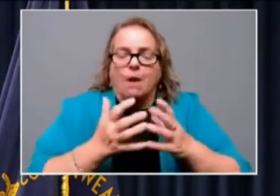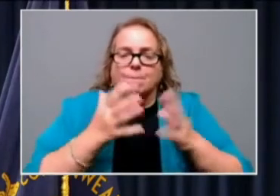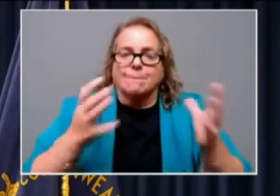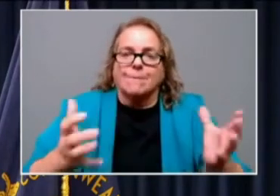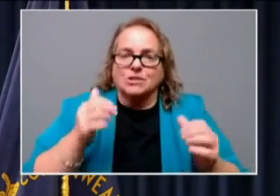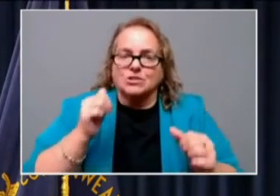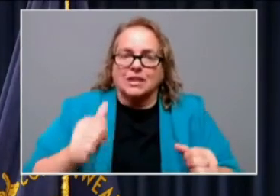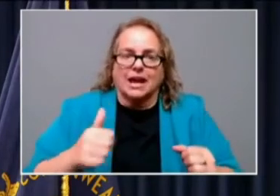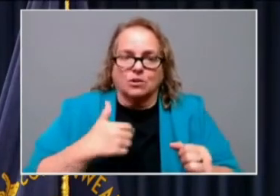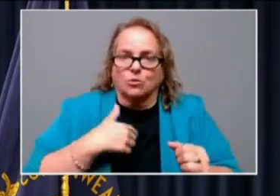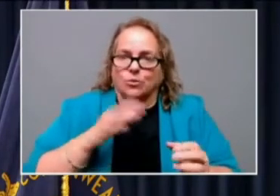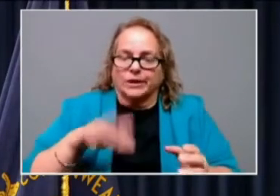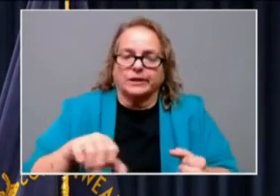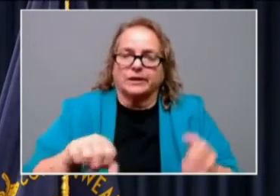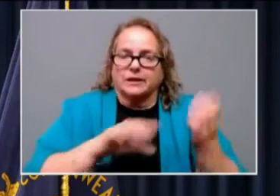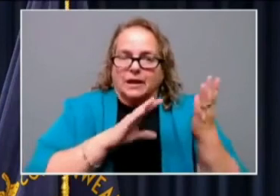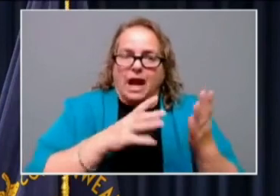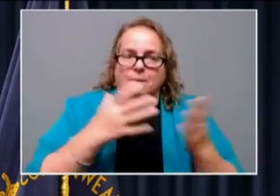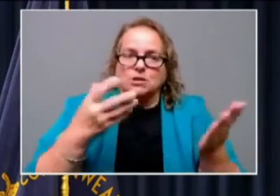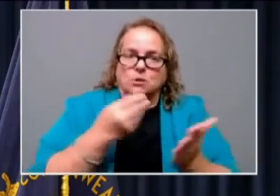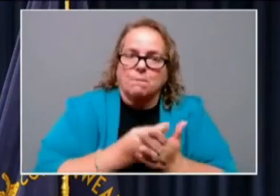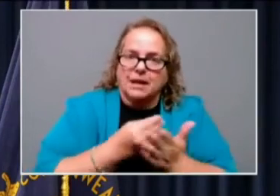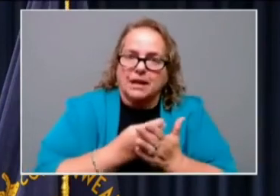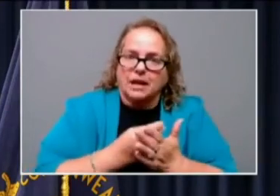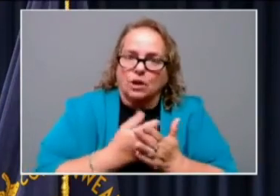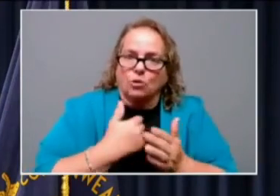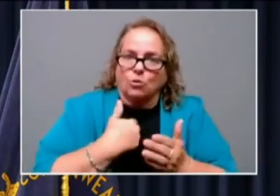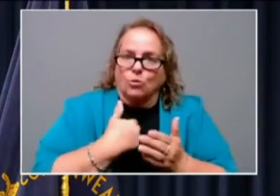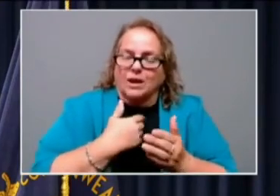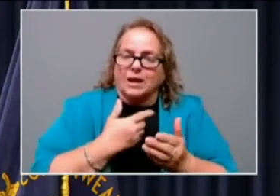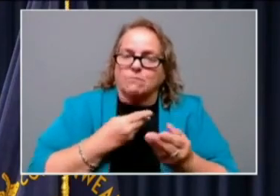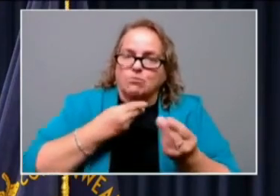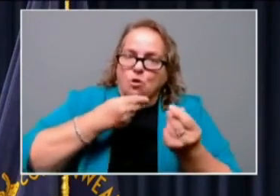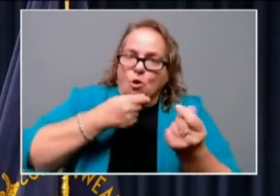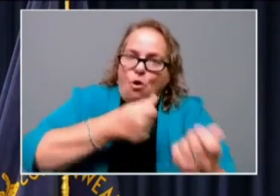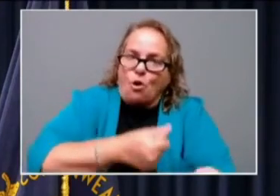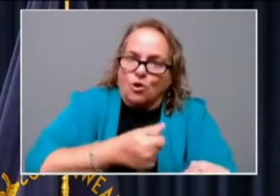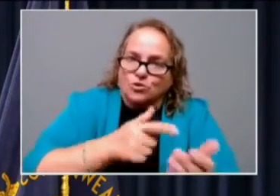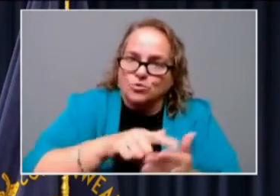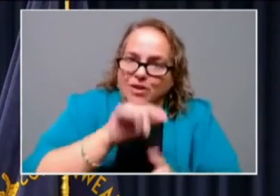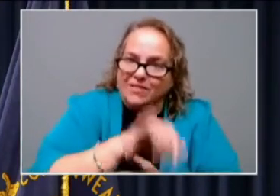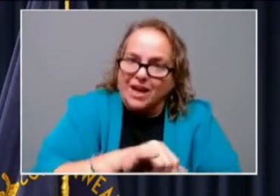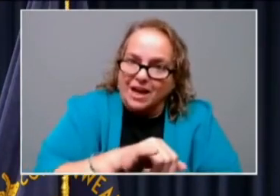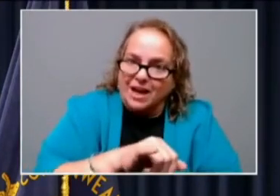money that we put into those. Uh, and also, how many classes can we have